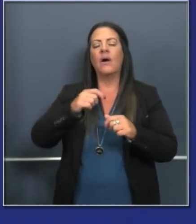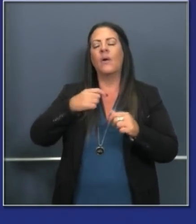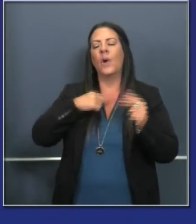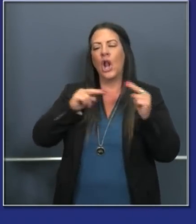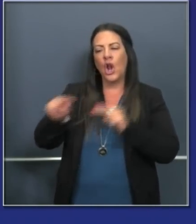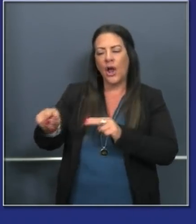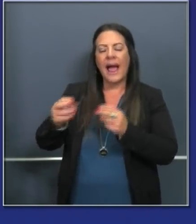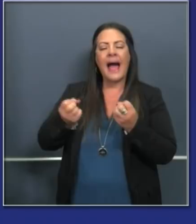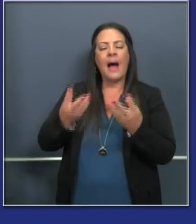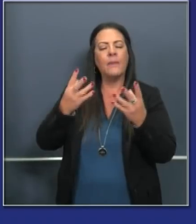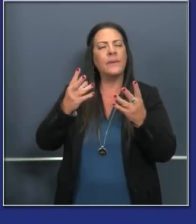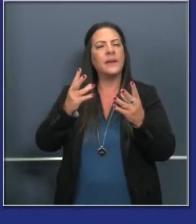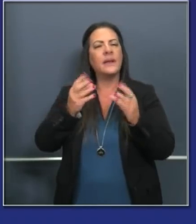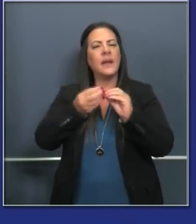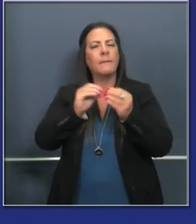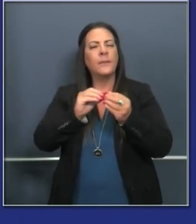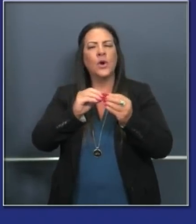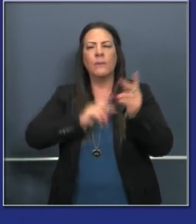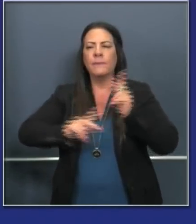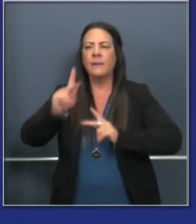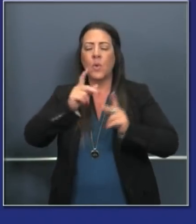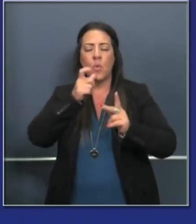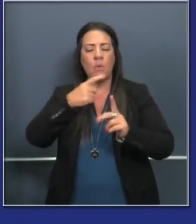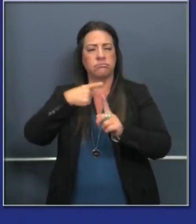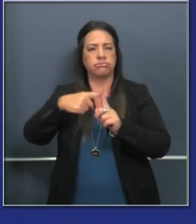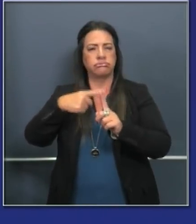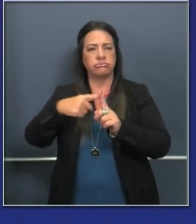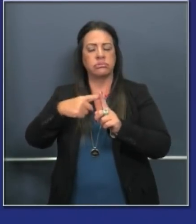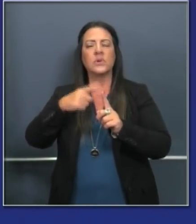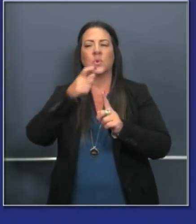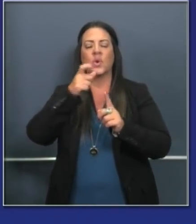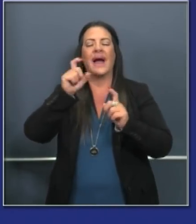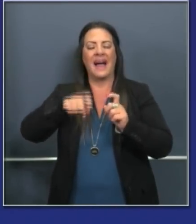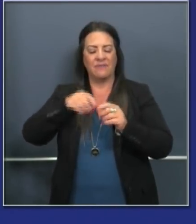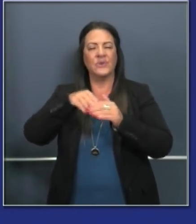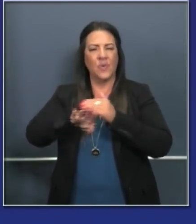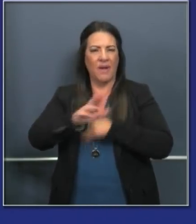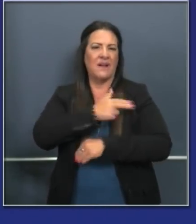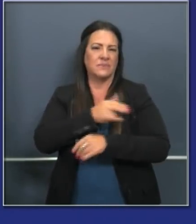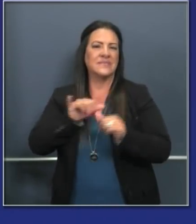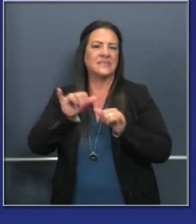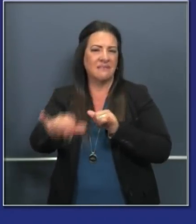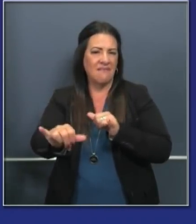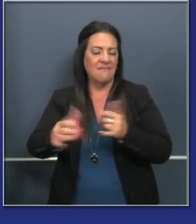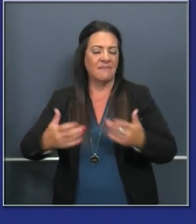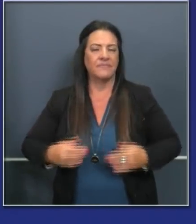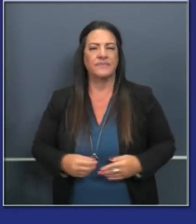PLAN HAS BEEN ABSORBED BASED UPON THE TOTAL NUMBER POSITIVE